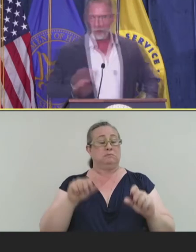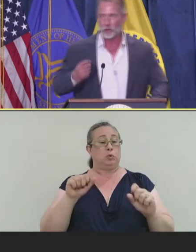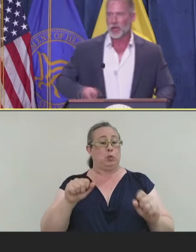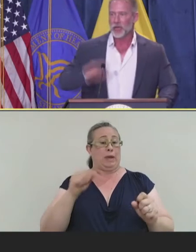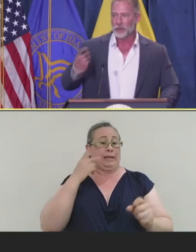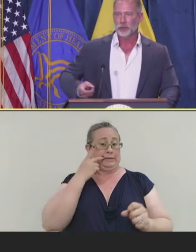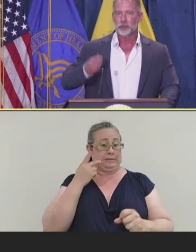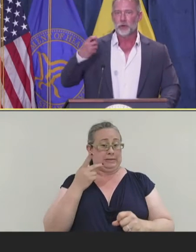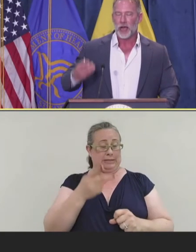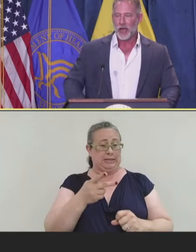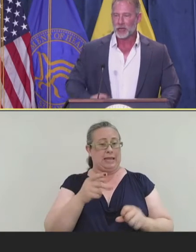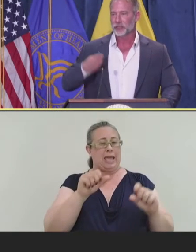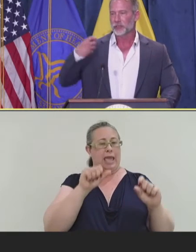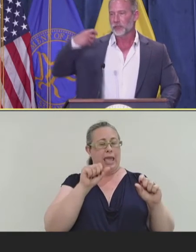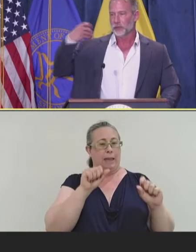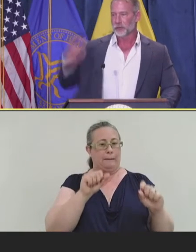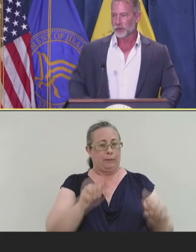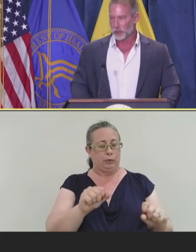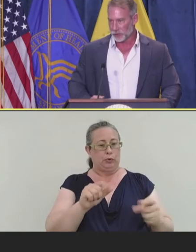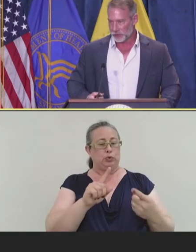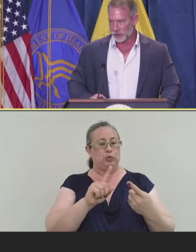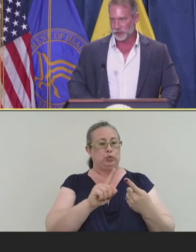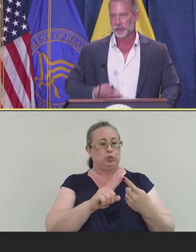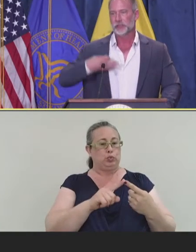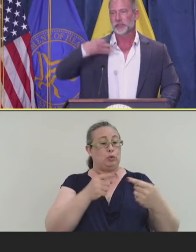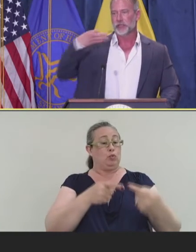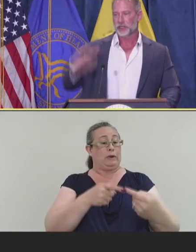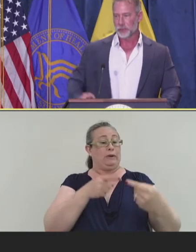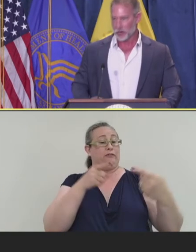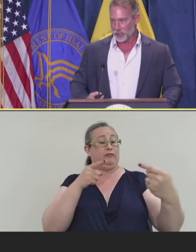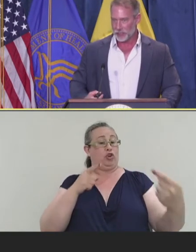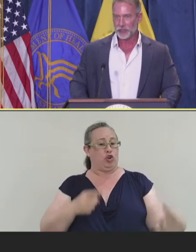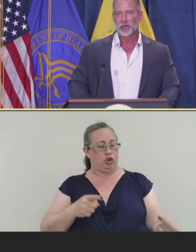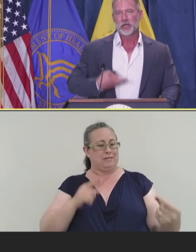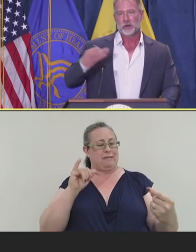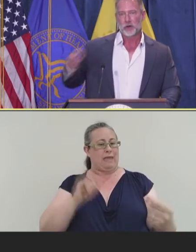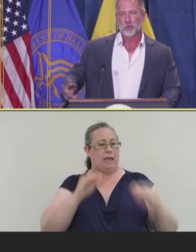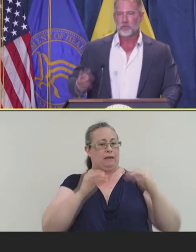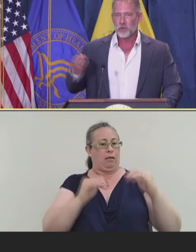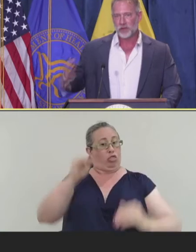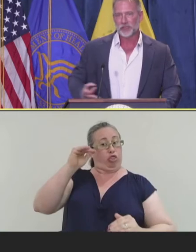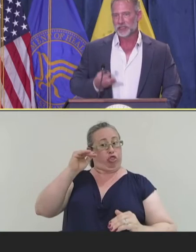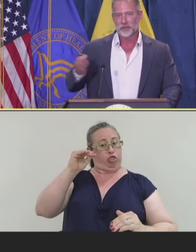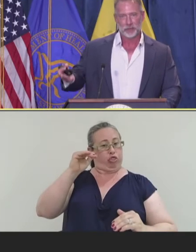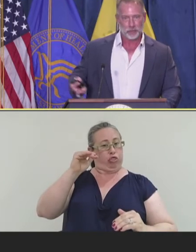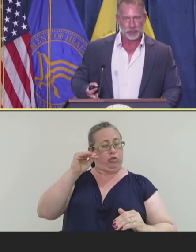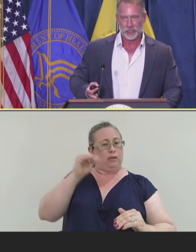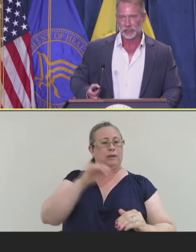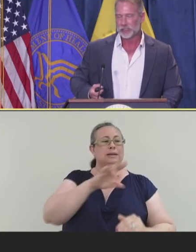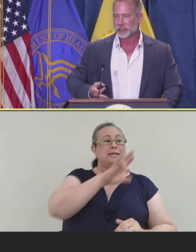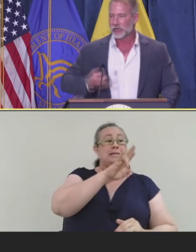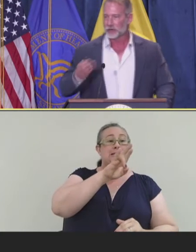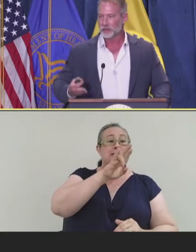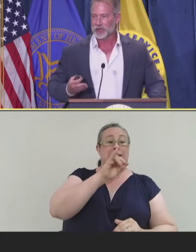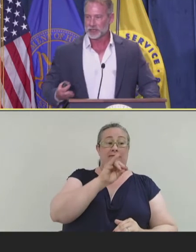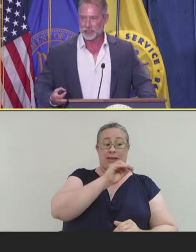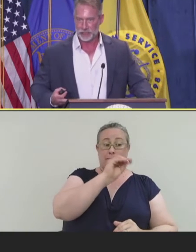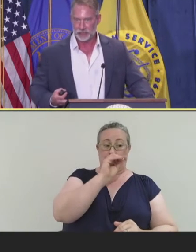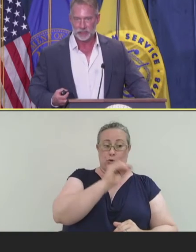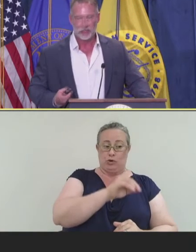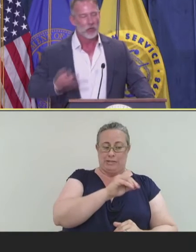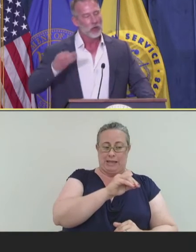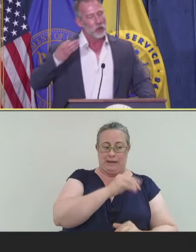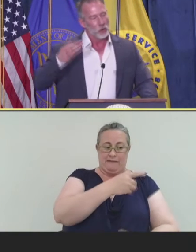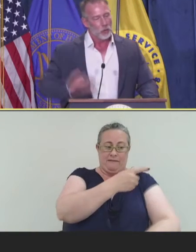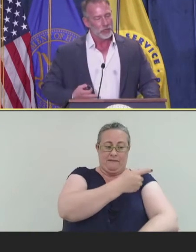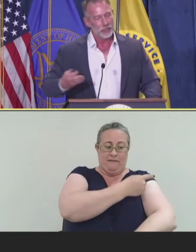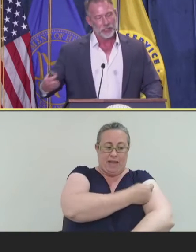we were able to actually reverse the disparity. Where roughly 70 percent of our vaccines went to